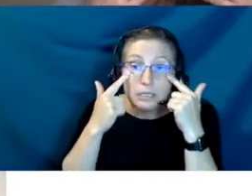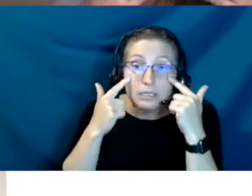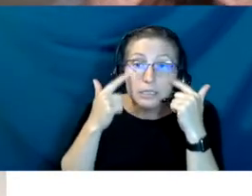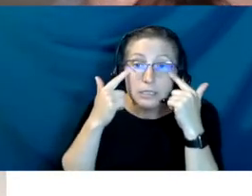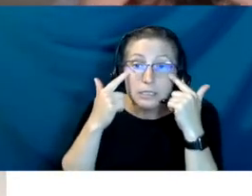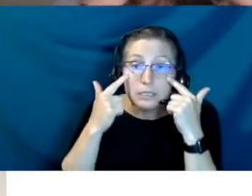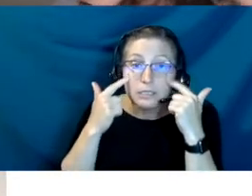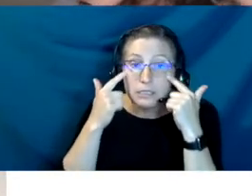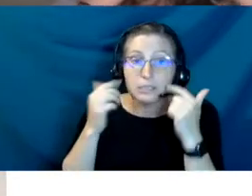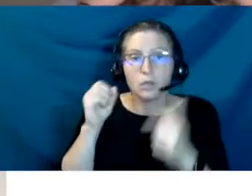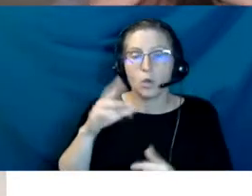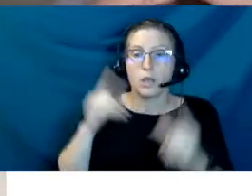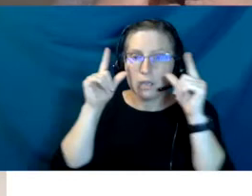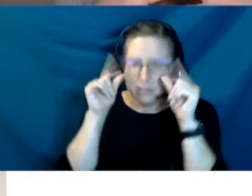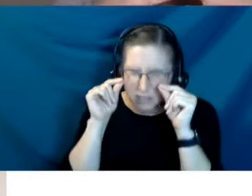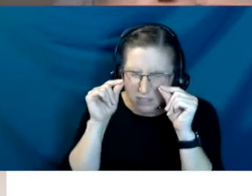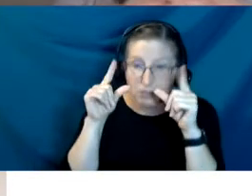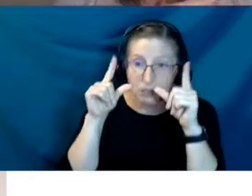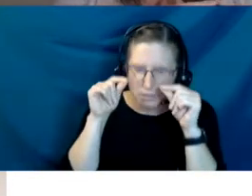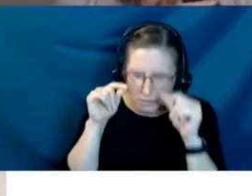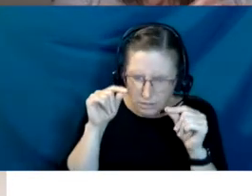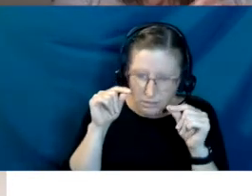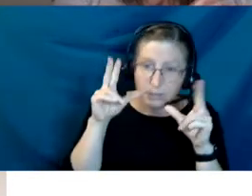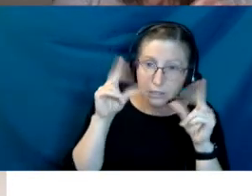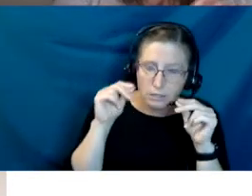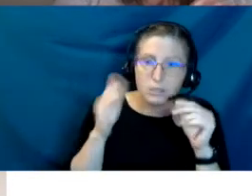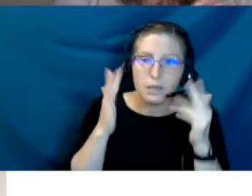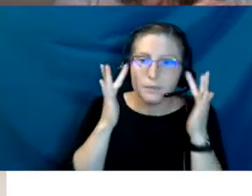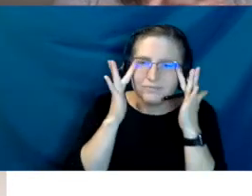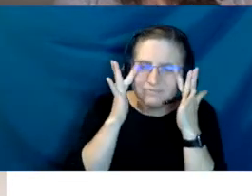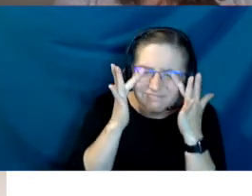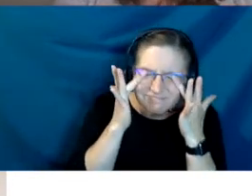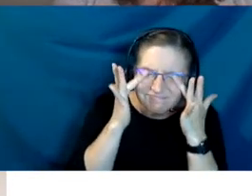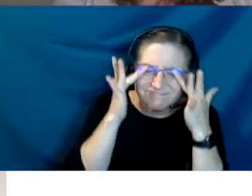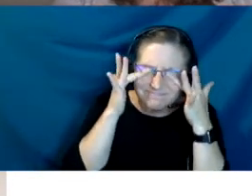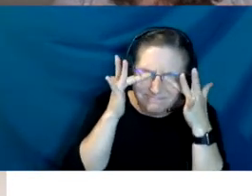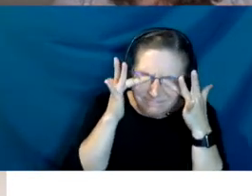their eyes or even pushing on their eyes a little bit. Additionally, they might turn